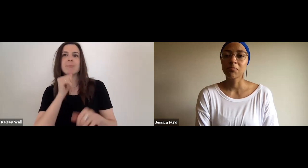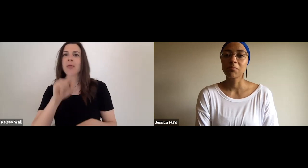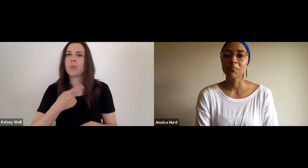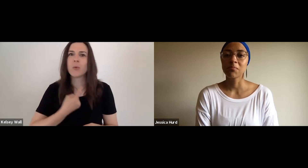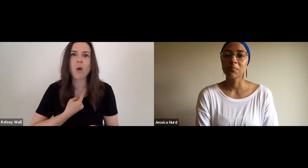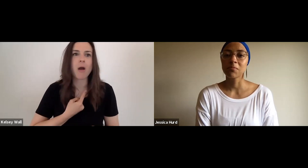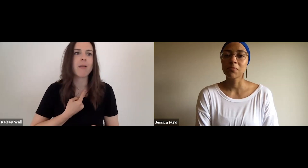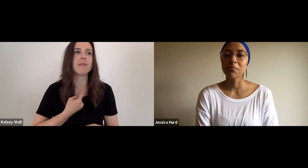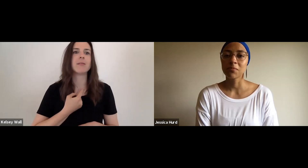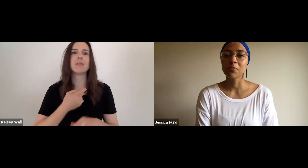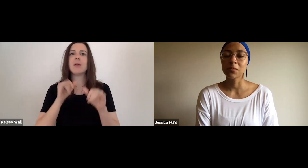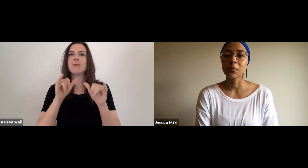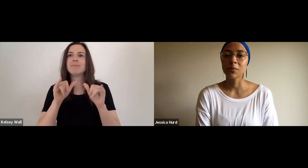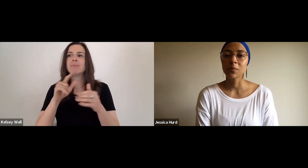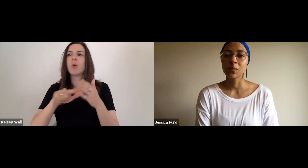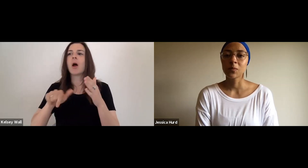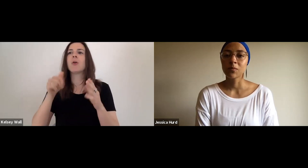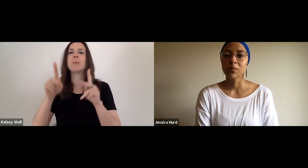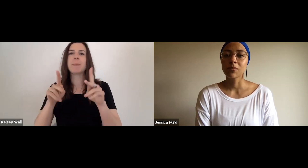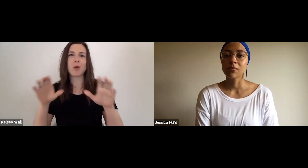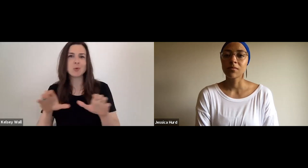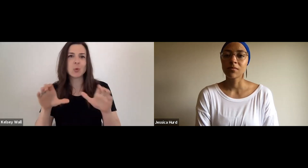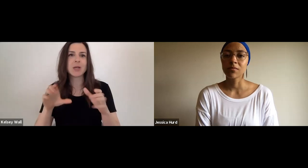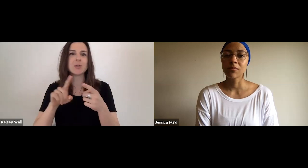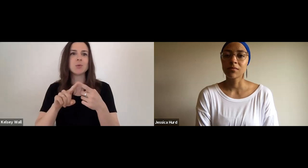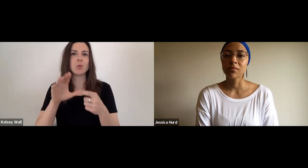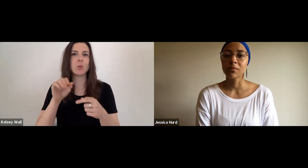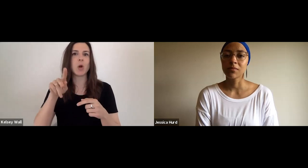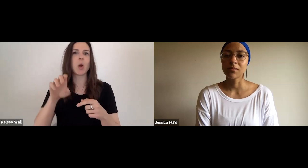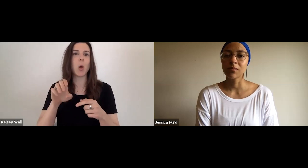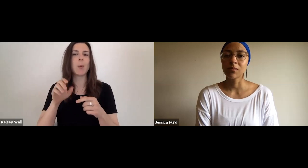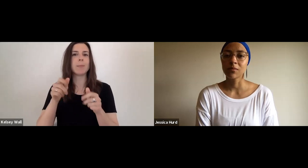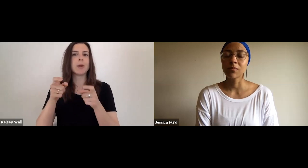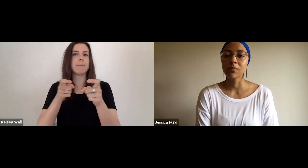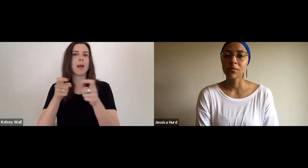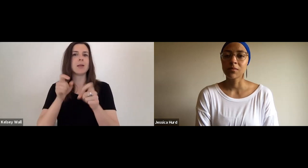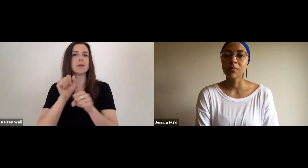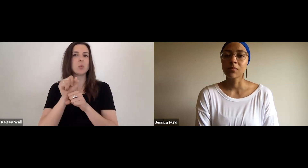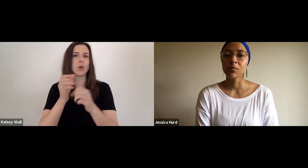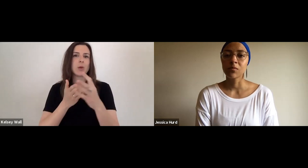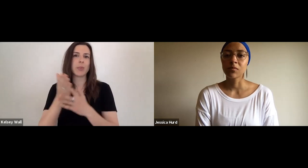you'll connect with some of them. "Oh, I'm not the only one that uses this coping strategy," or, "Oh, that's a great idea."